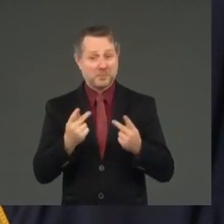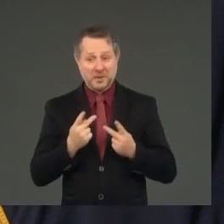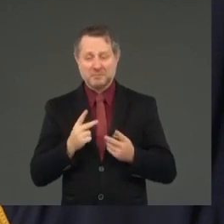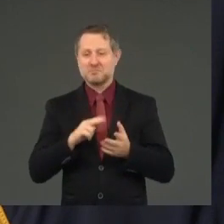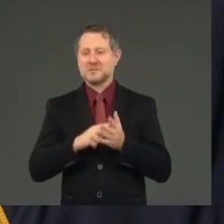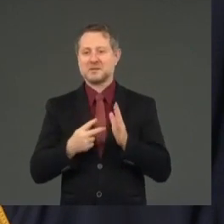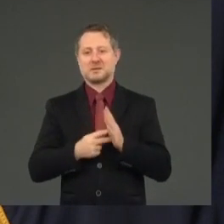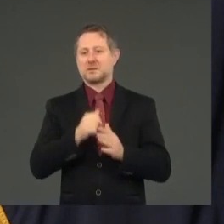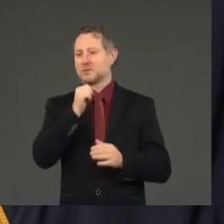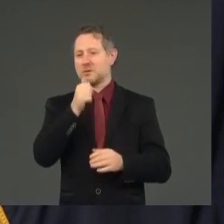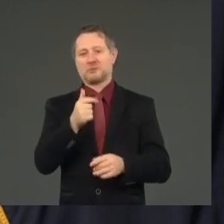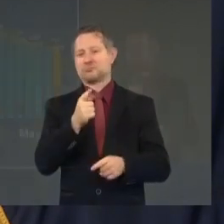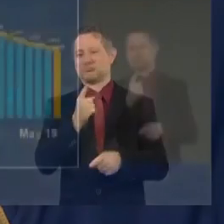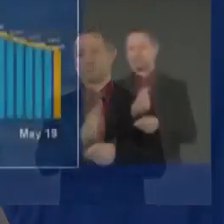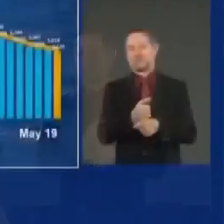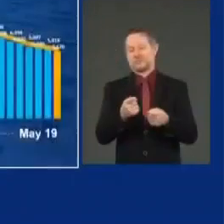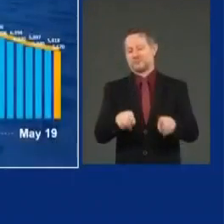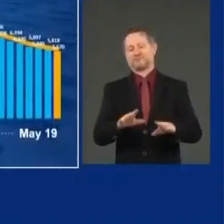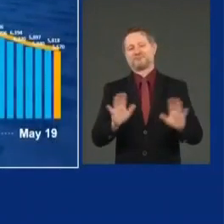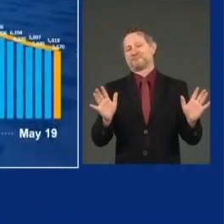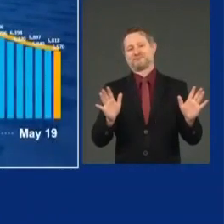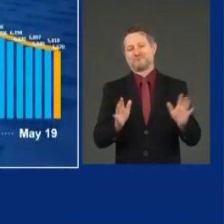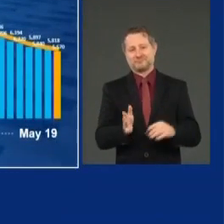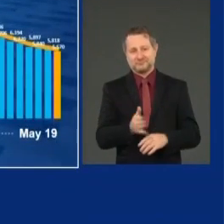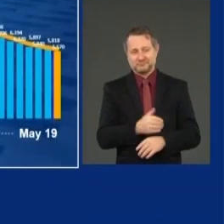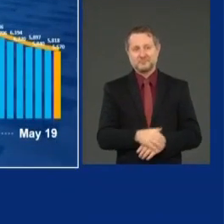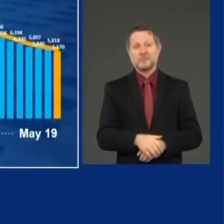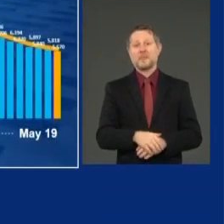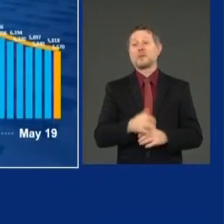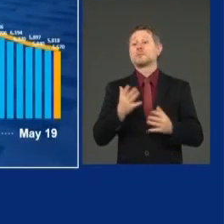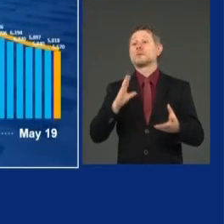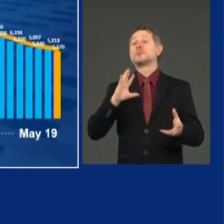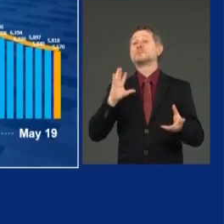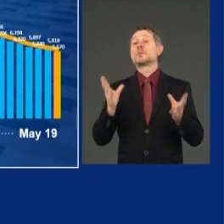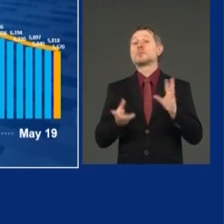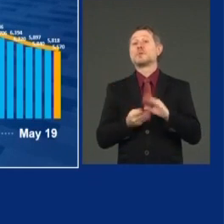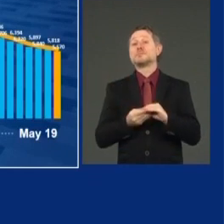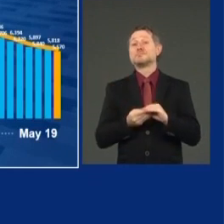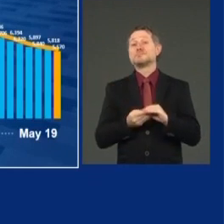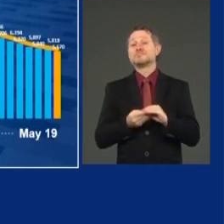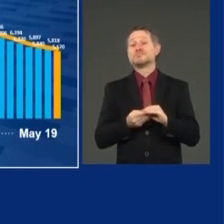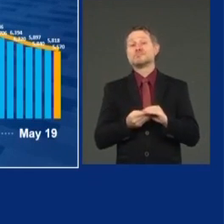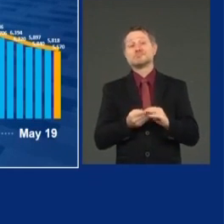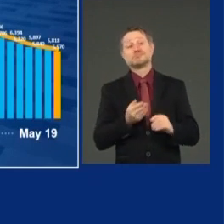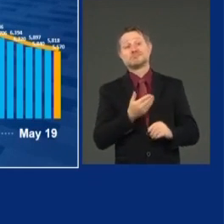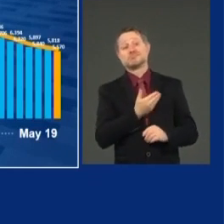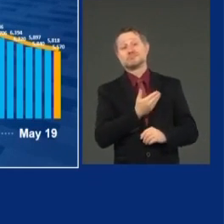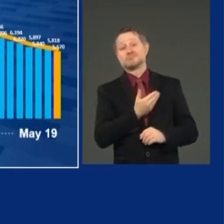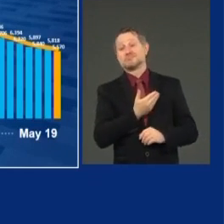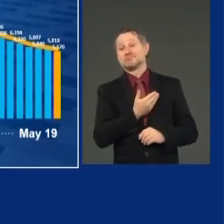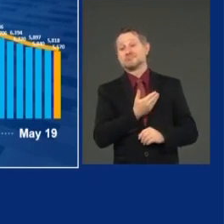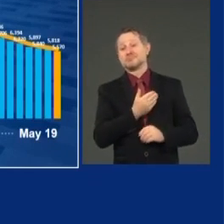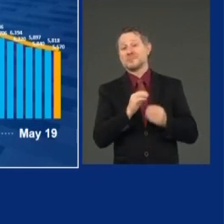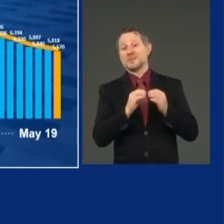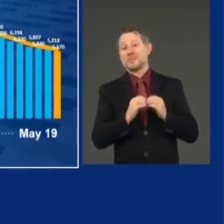THE OLD EXPRESSION, IF YOU LOVE